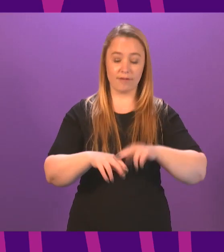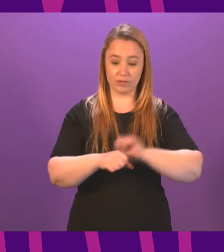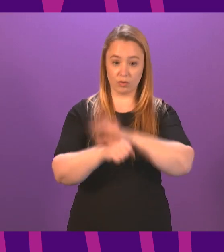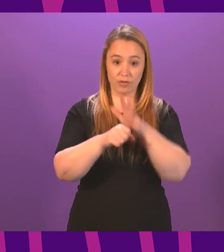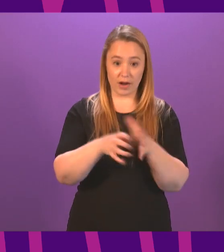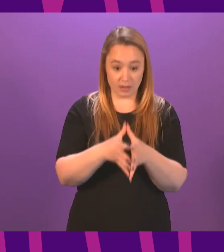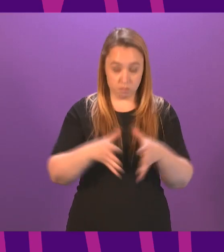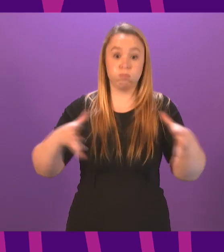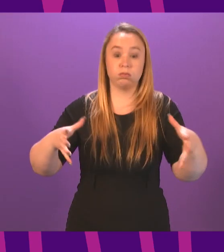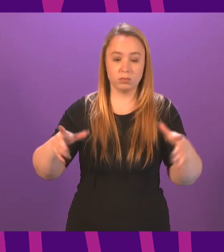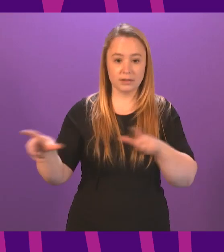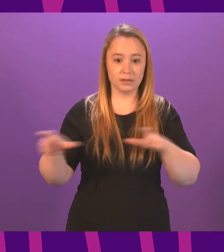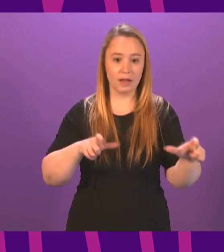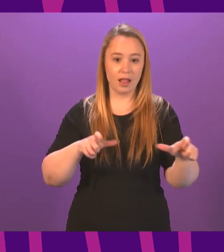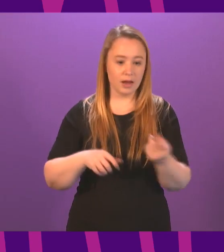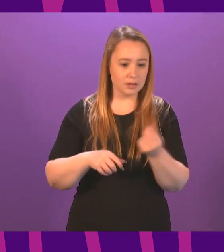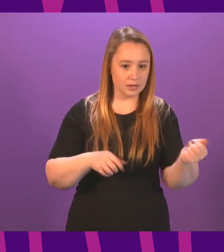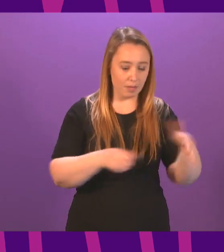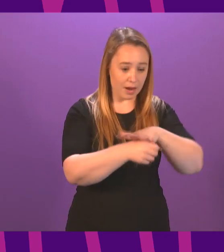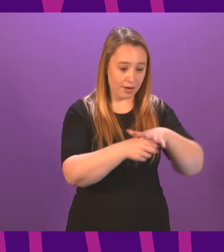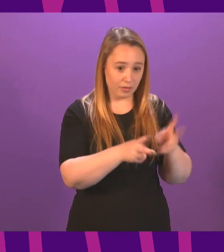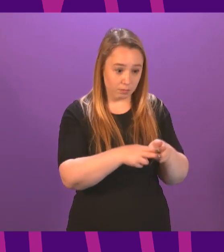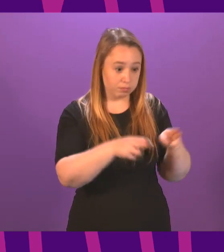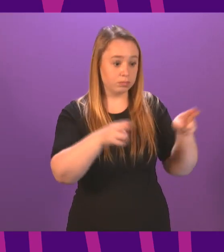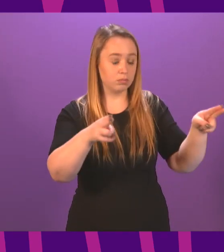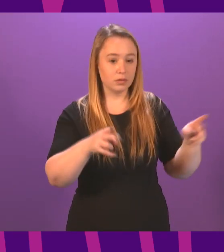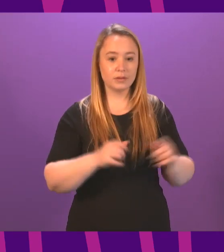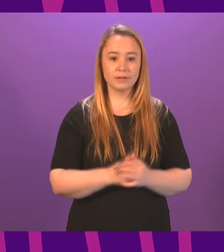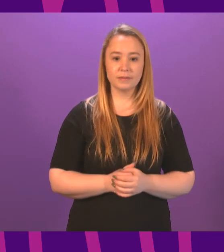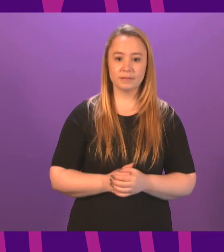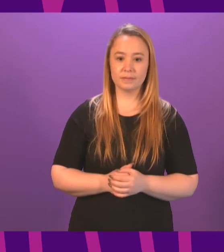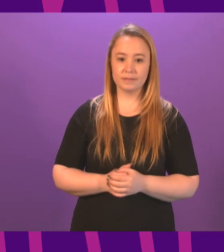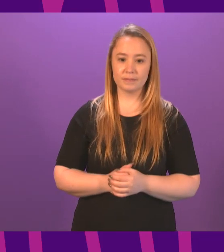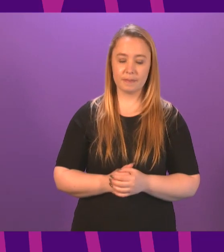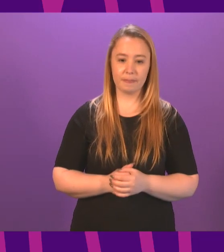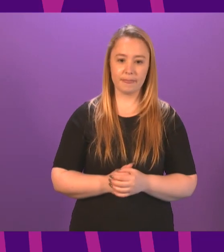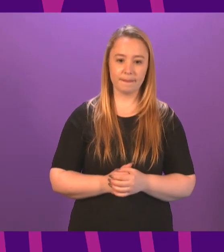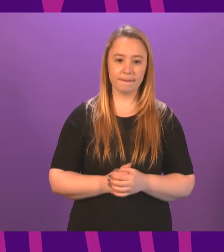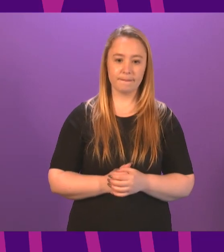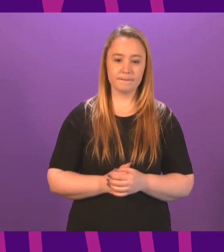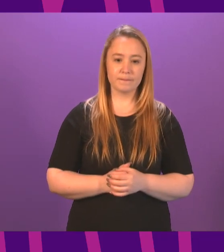The First Minister (Nicola Sturgeon): As I said in the chamber on Tuesday, we will